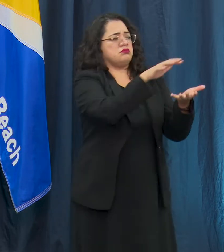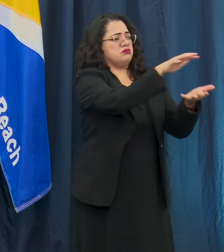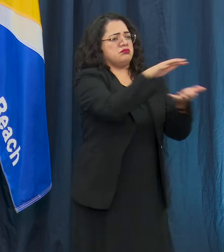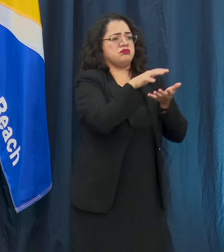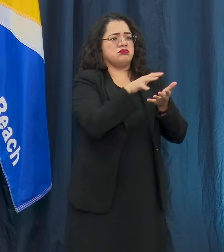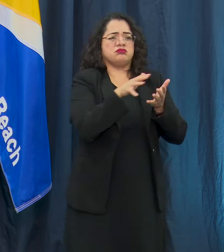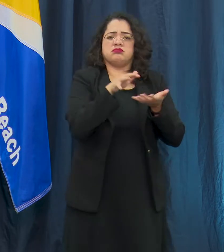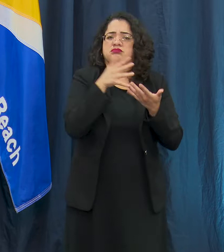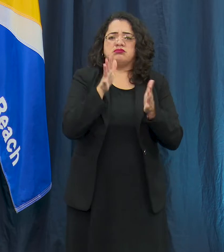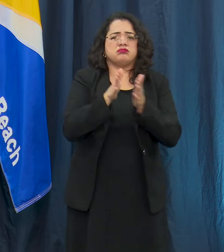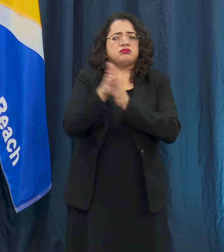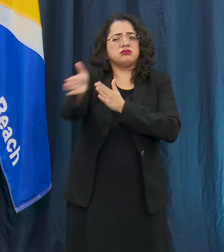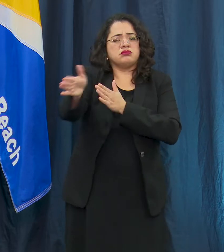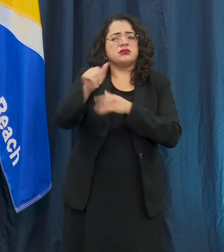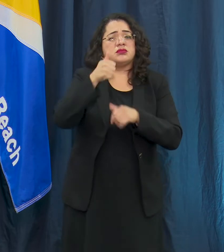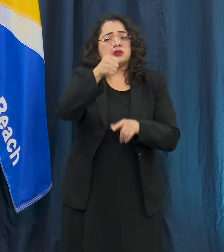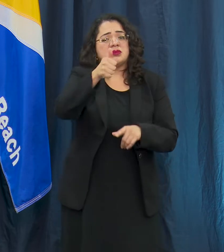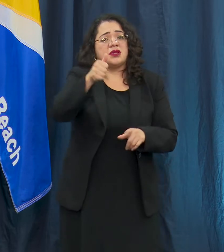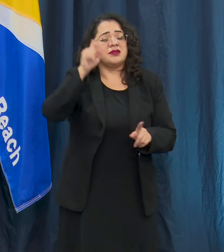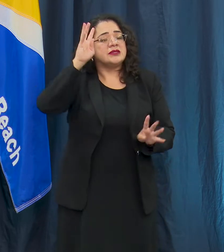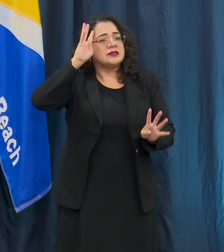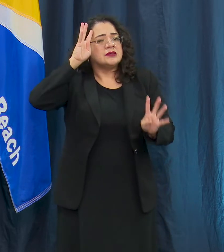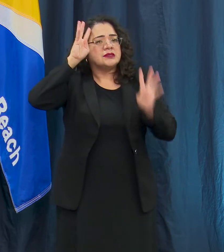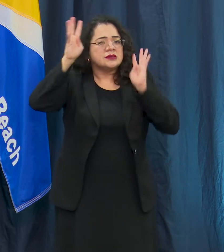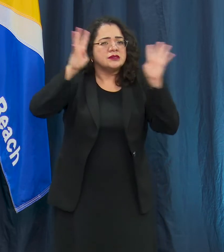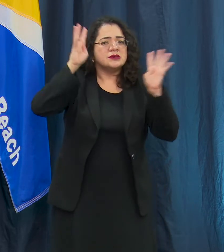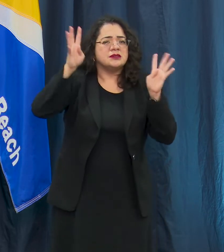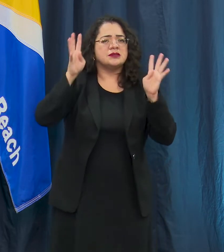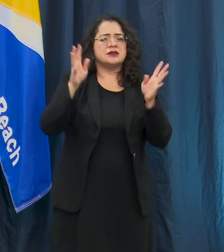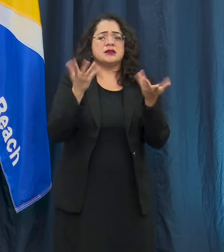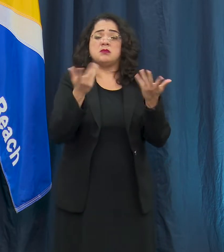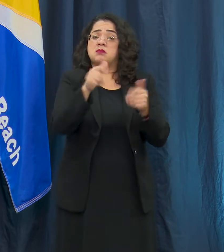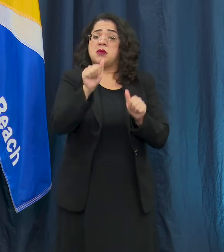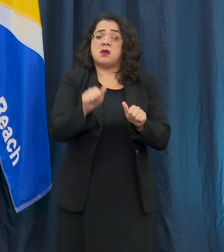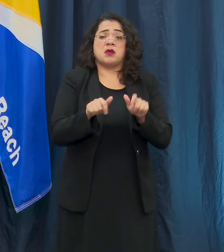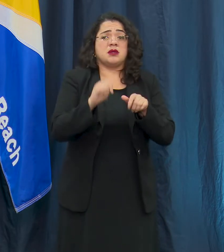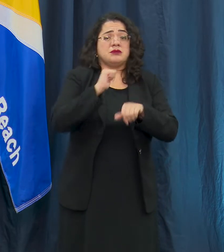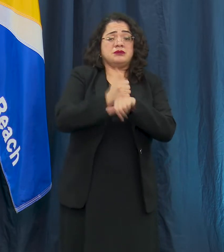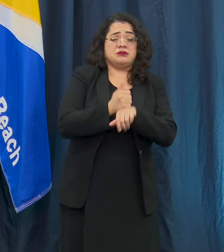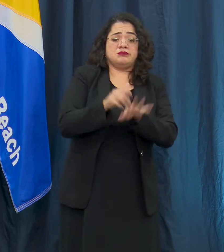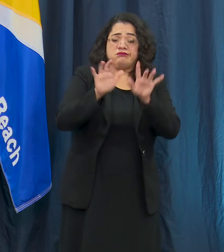creative. Folks will be able to either shop online or have their items